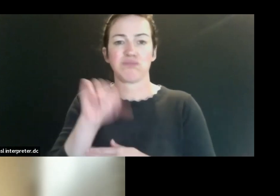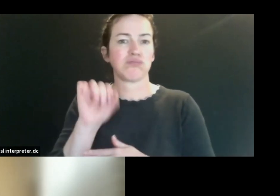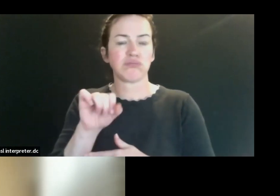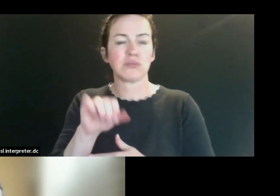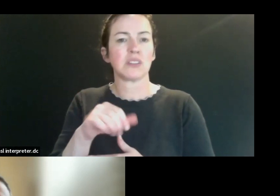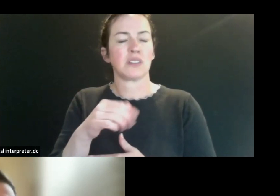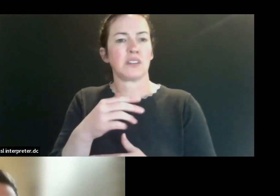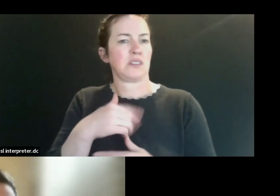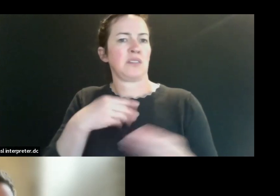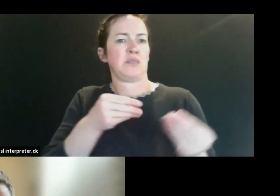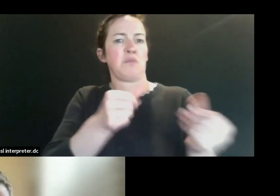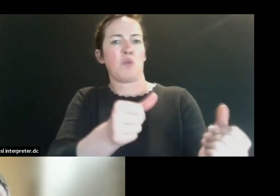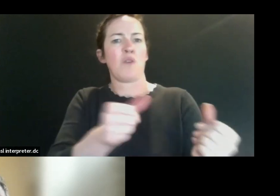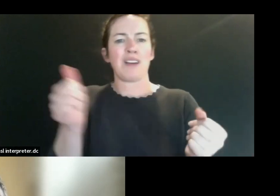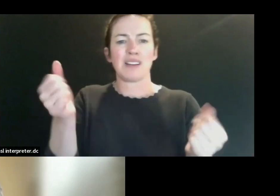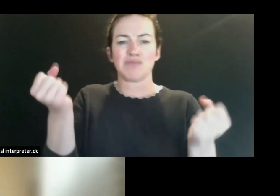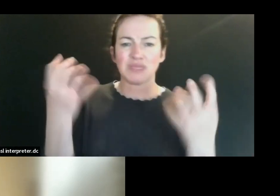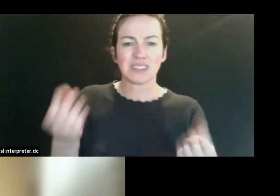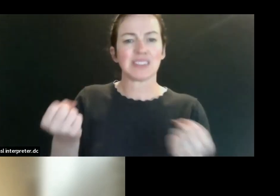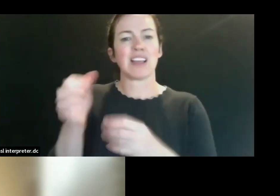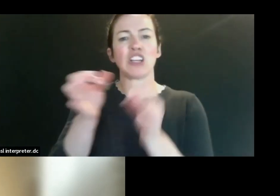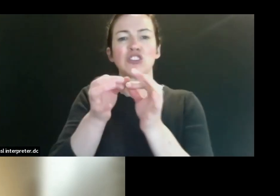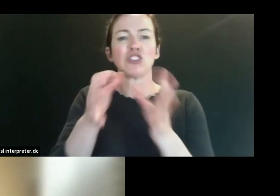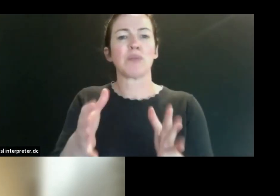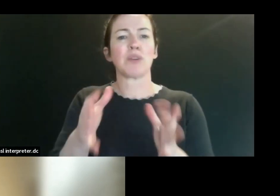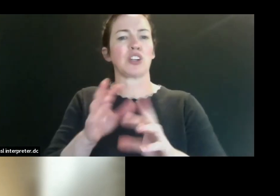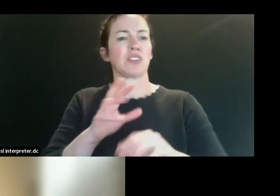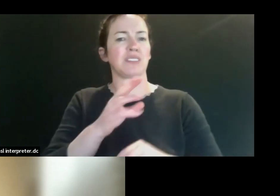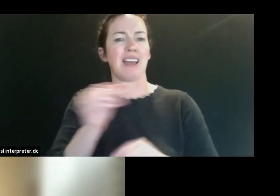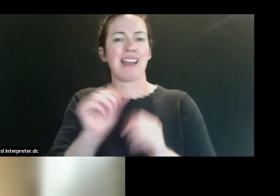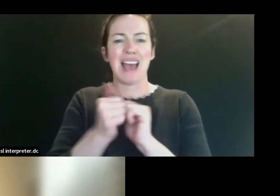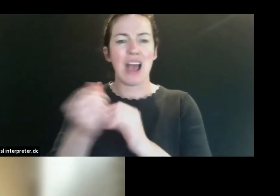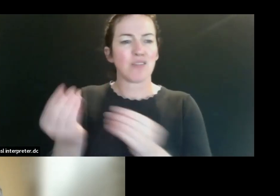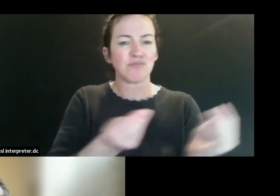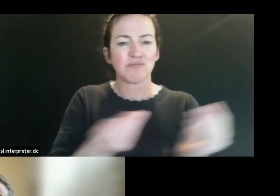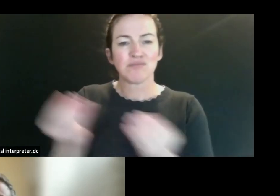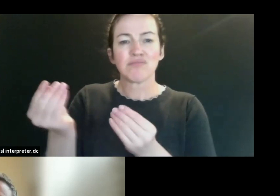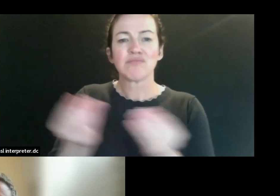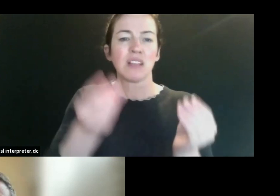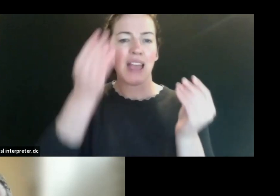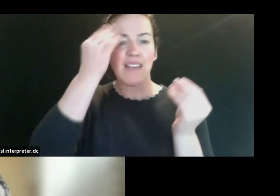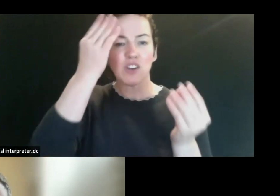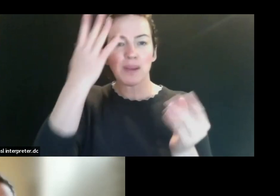involving the ASL interpreters, the where…the way they shared information, they had breakout